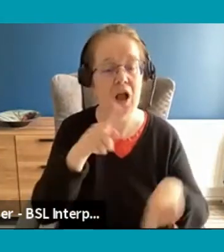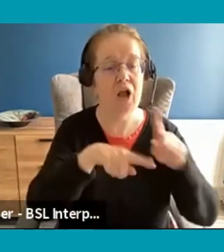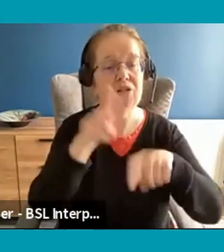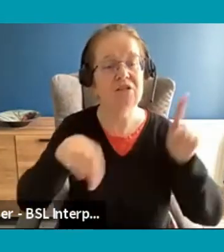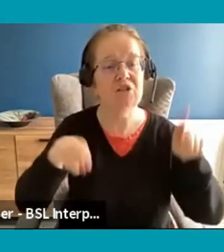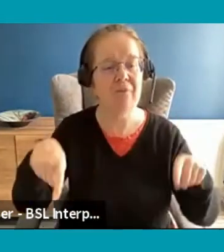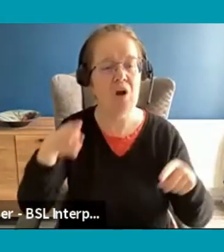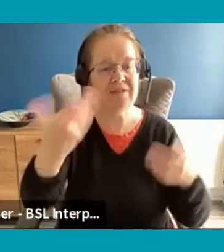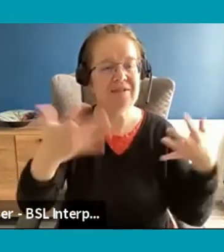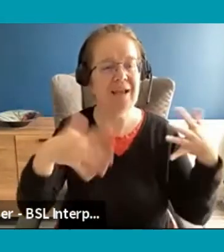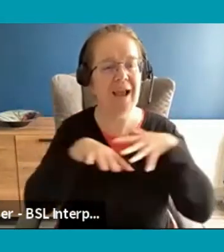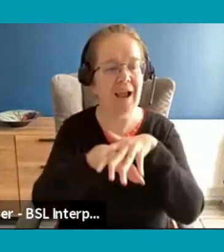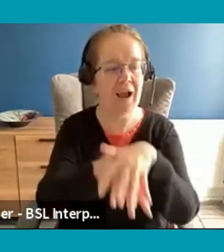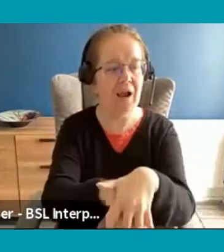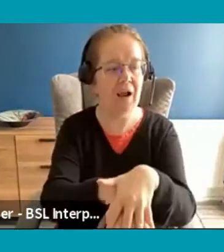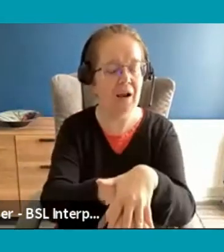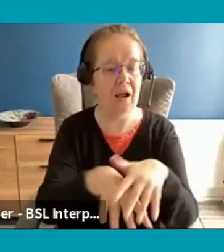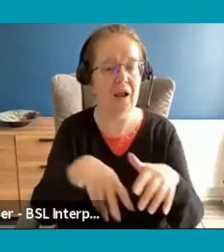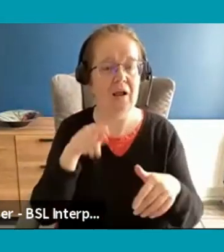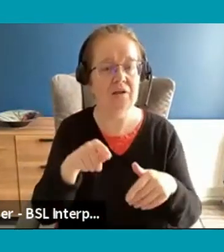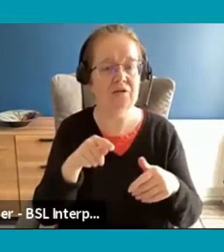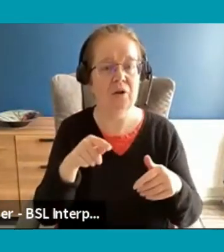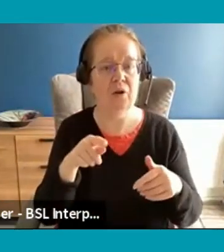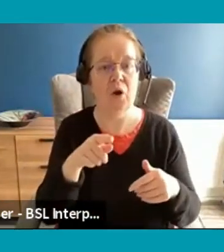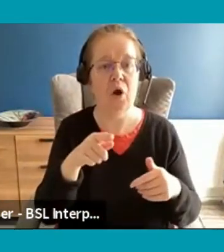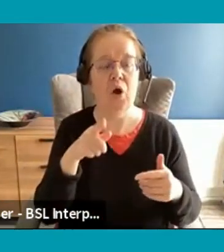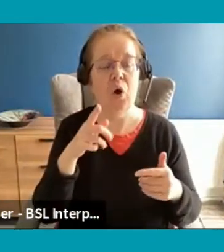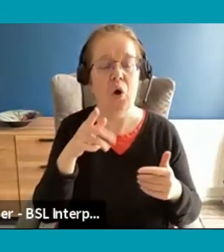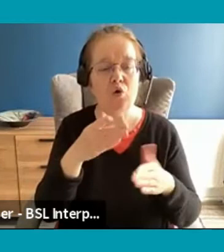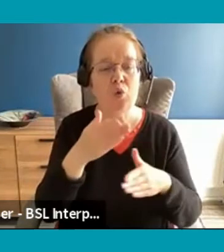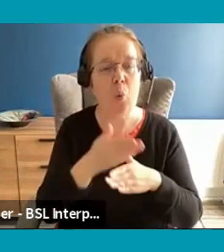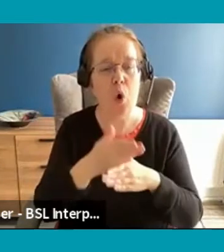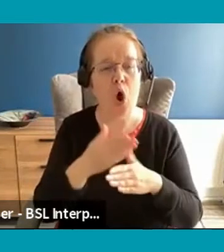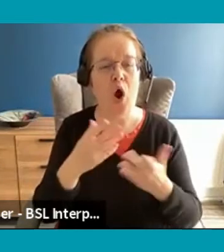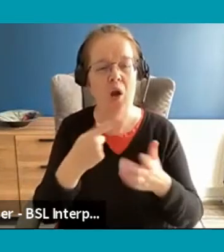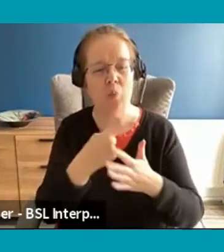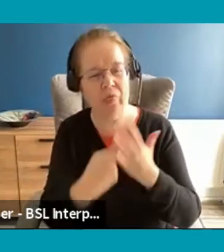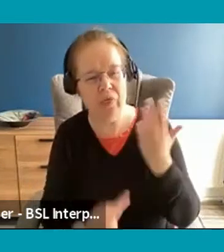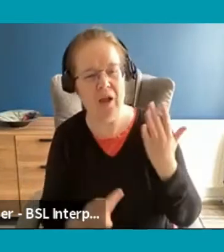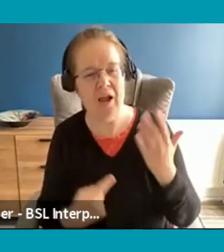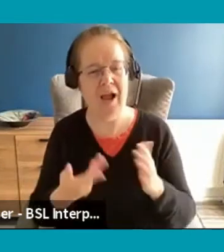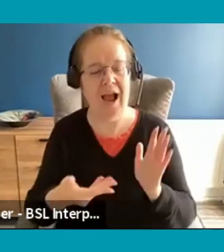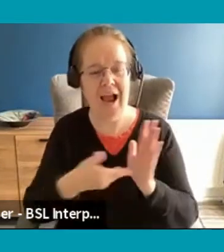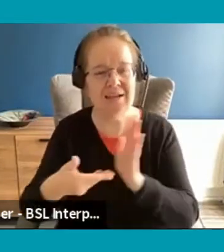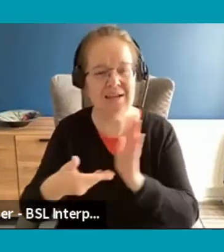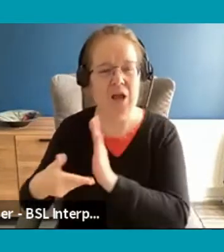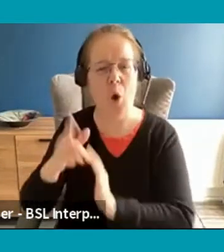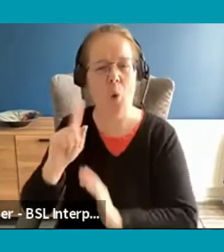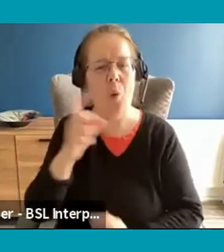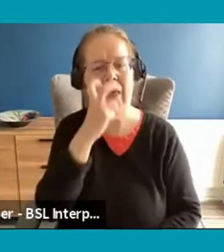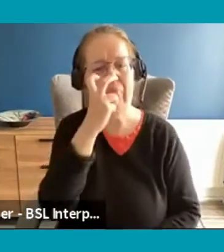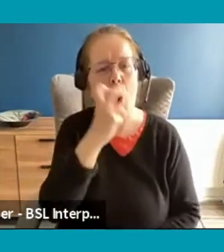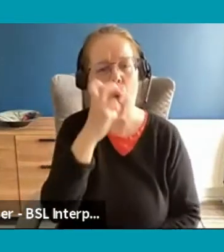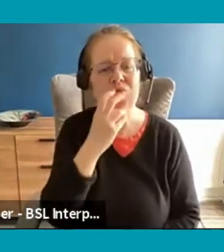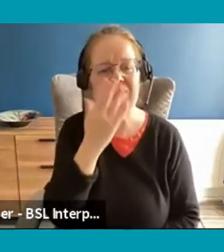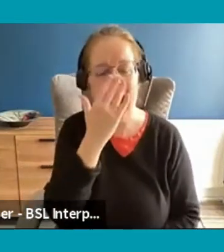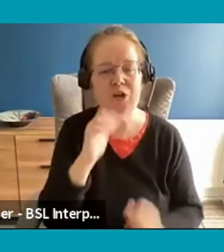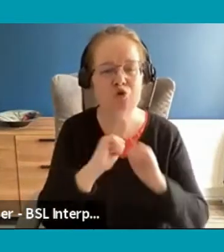you welcome everyone regardless of age, etc. What would you say to though to that older age group? Or those who've been out of work